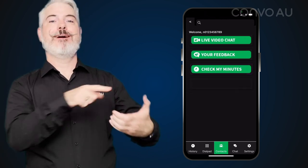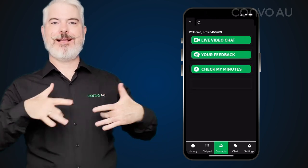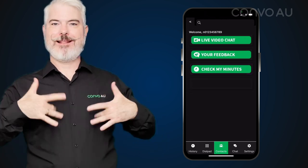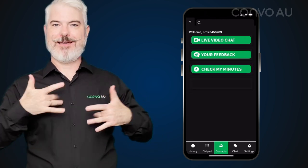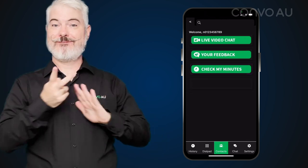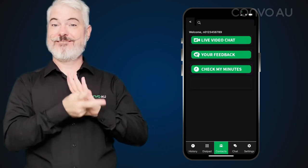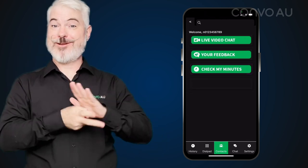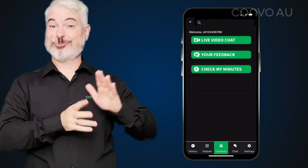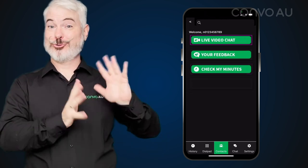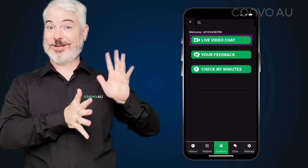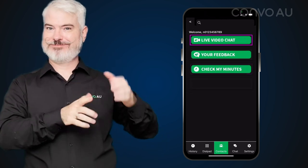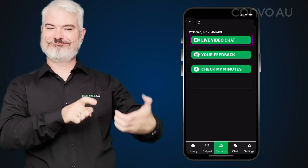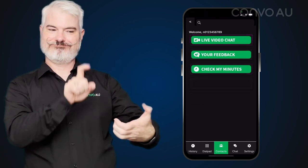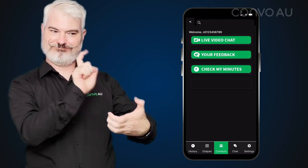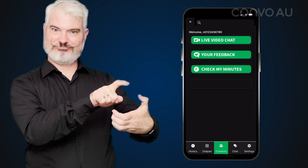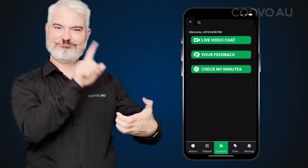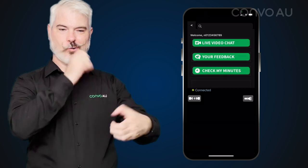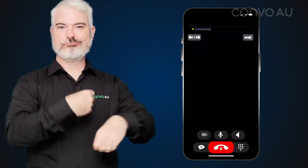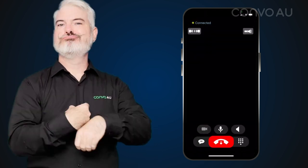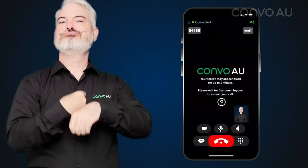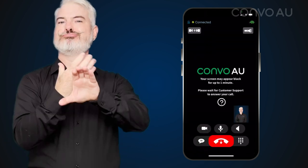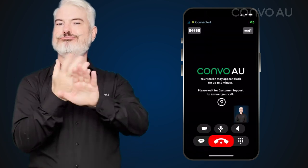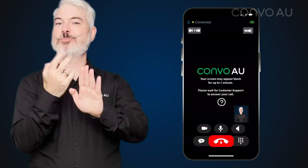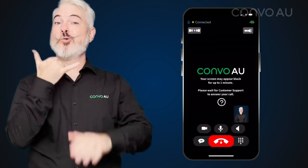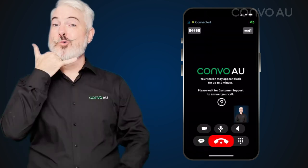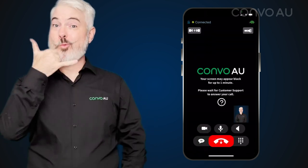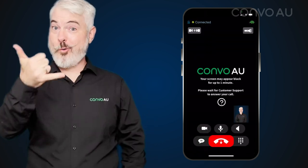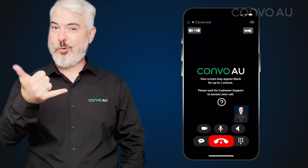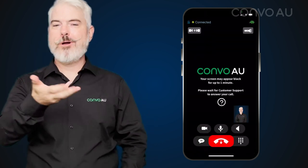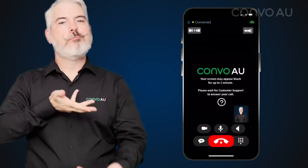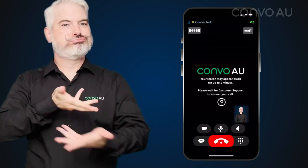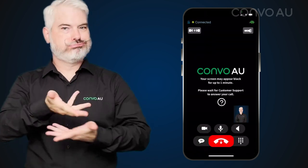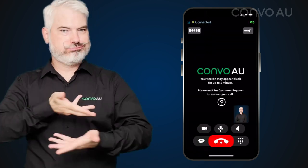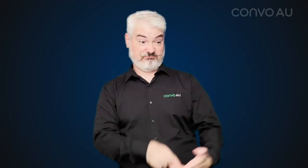and simply tap on Live Video Chat to call us!